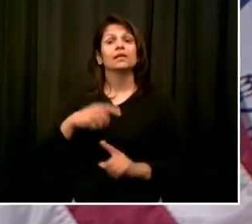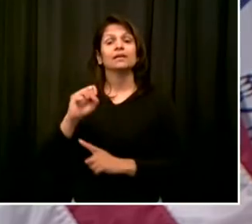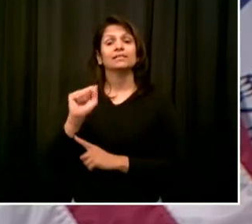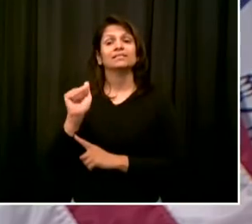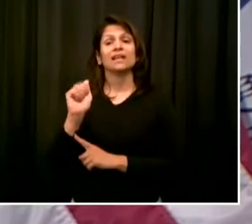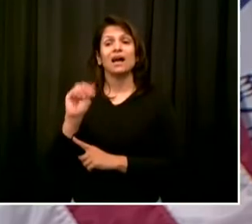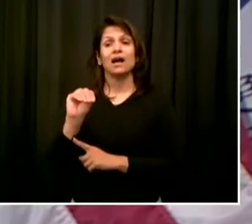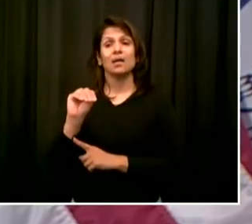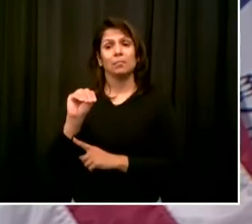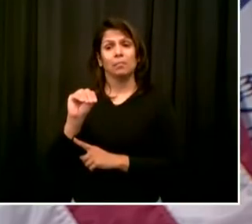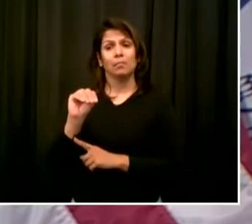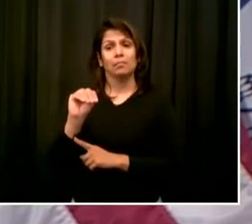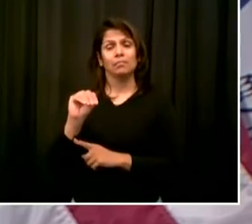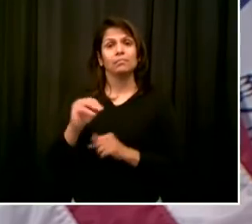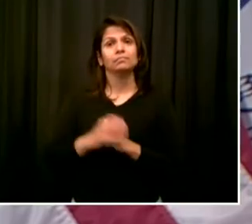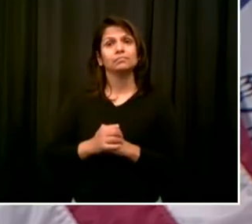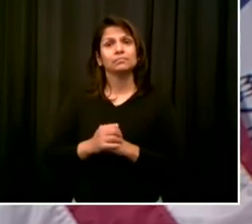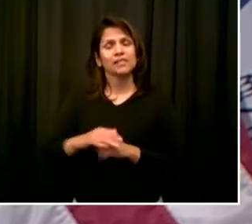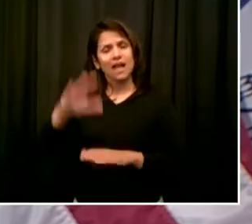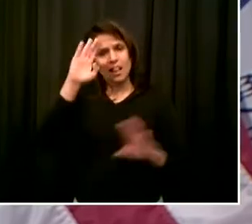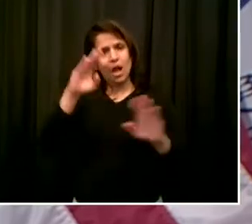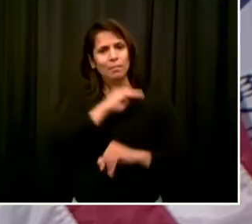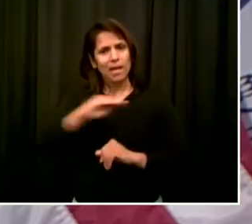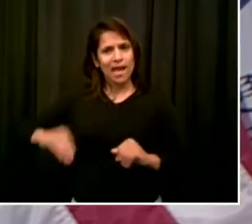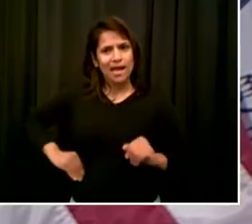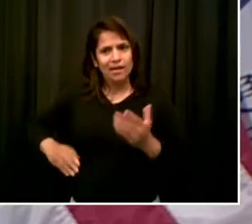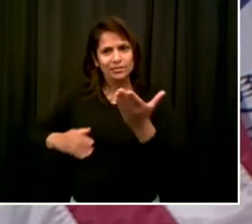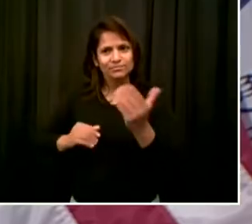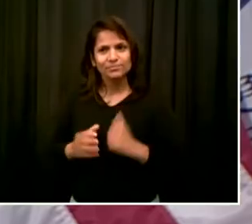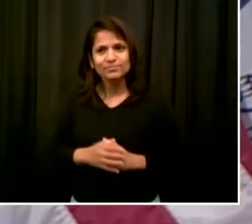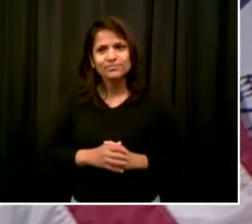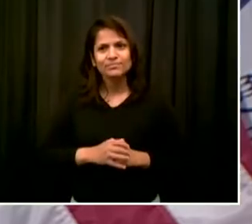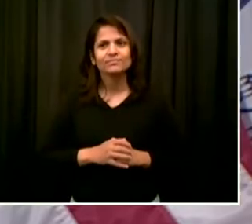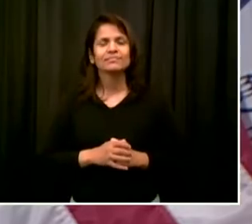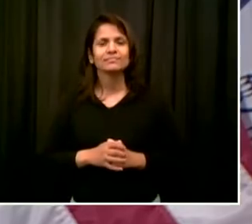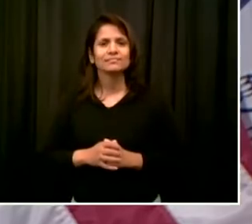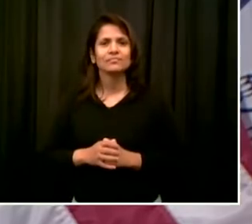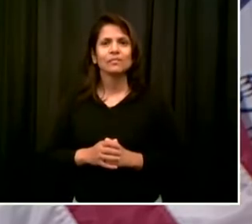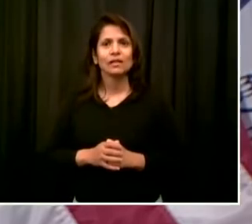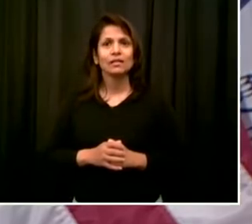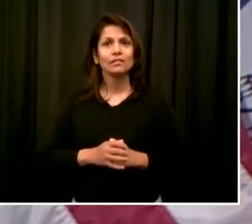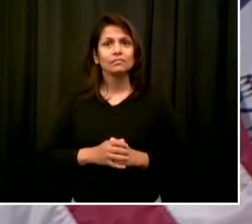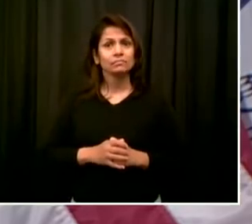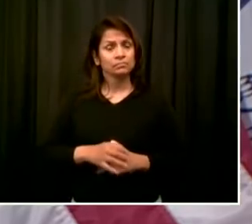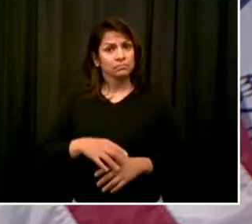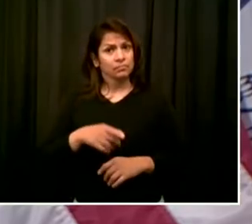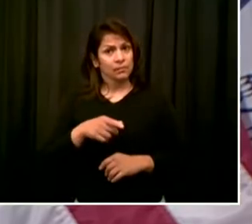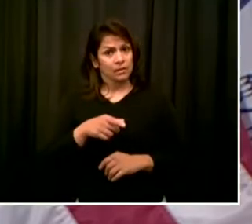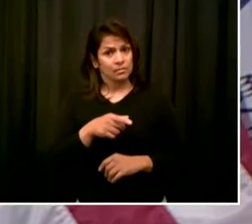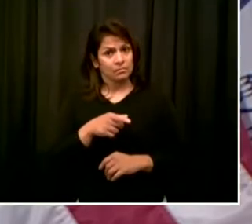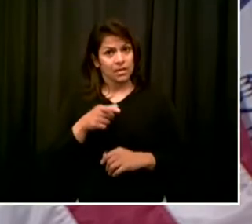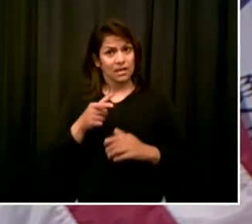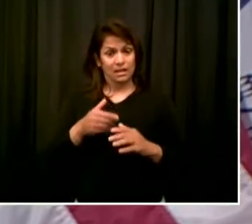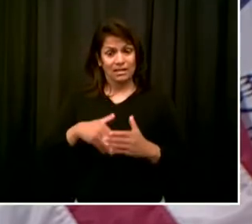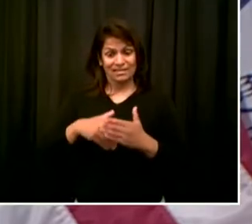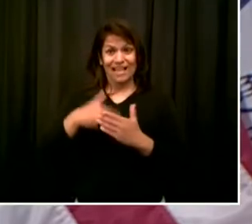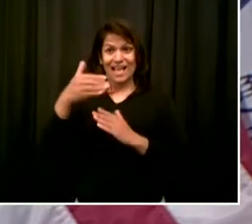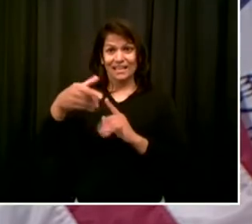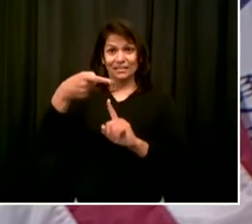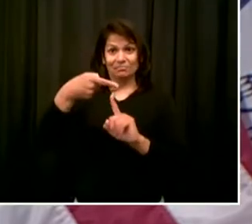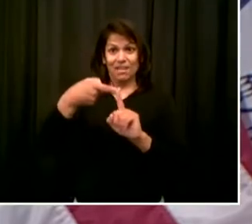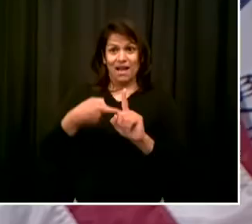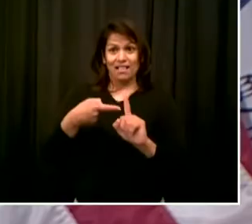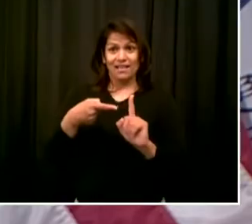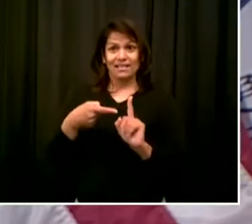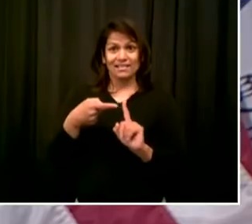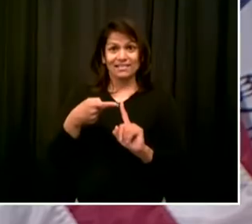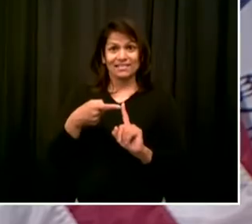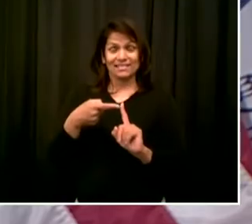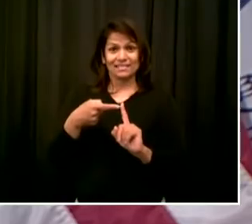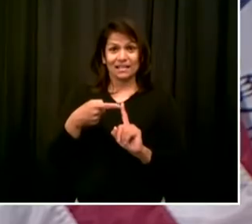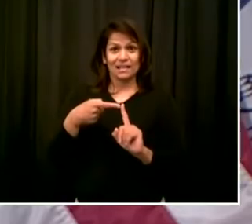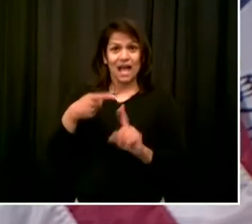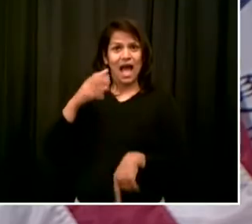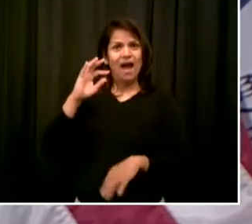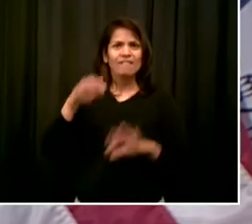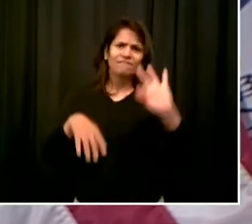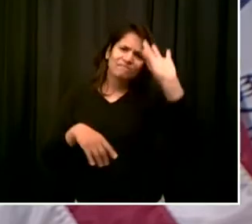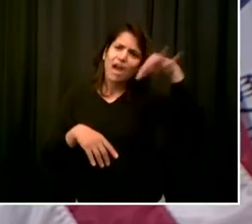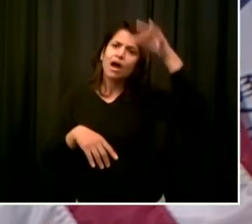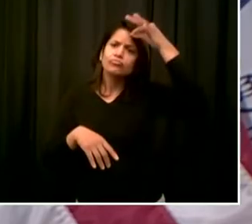AM CONCERNED WE HAVE HIT THAT